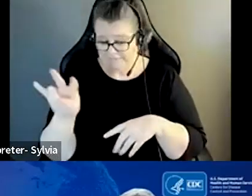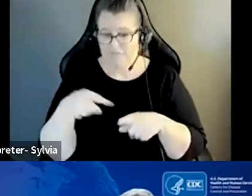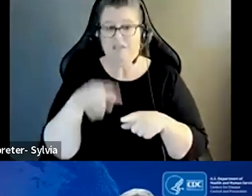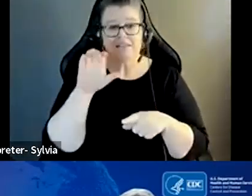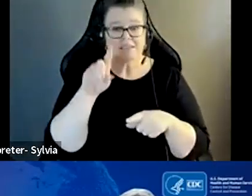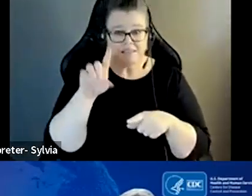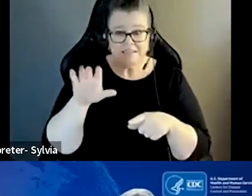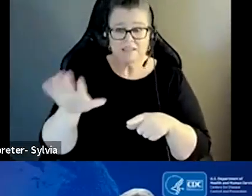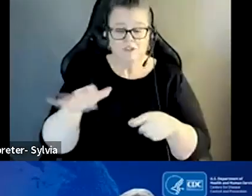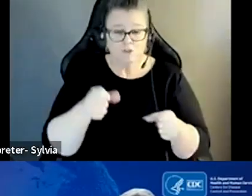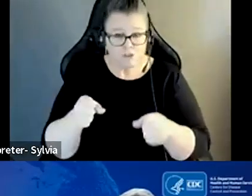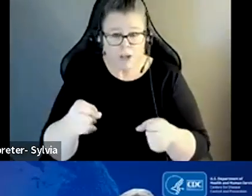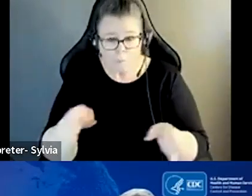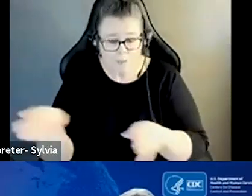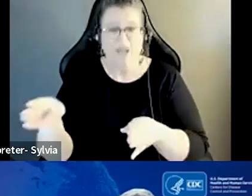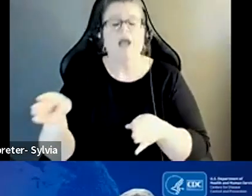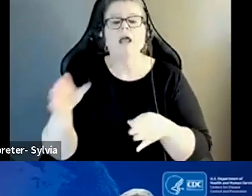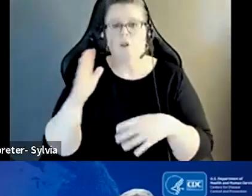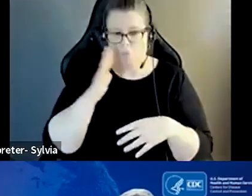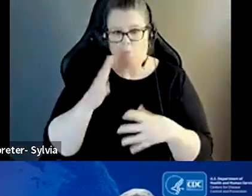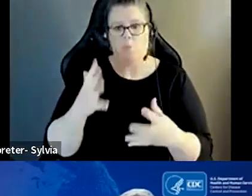and health equity, and affirms the agency's commitment